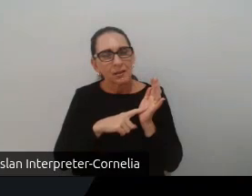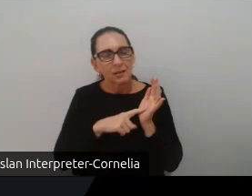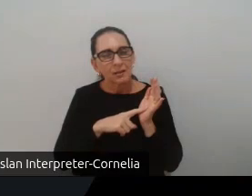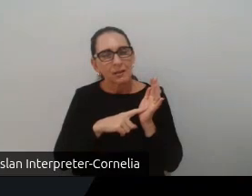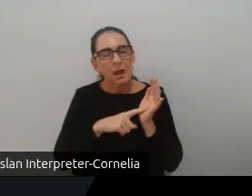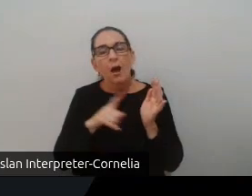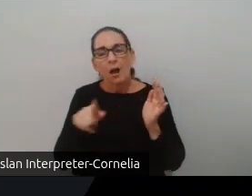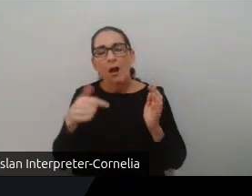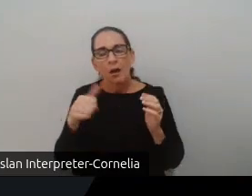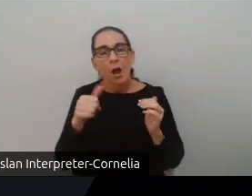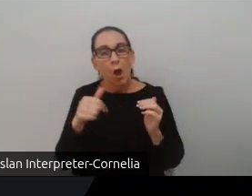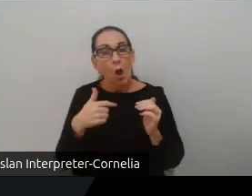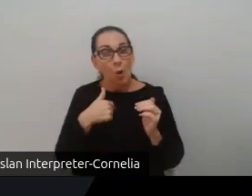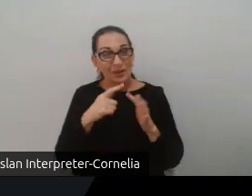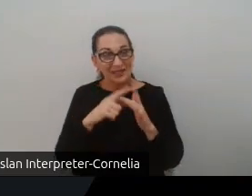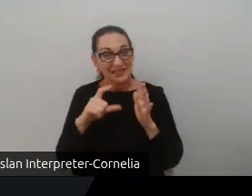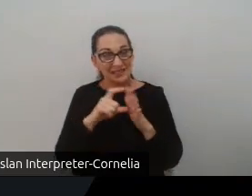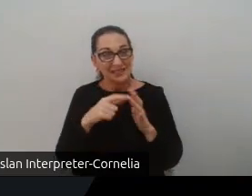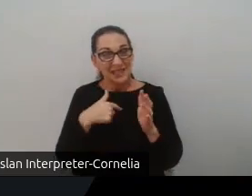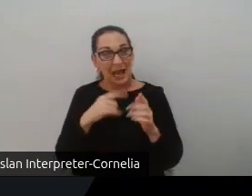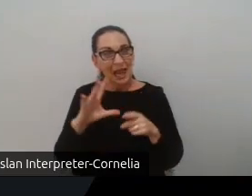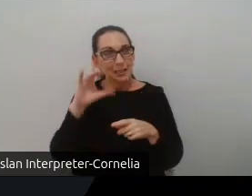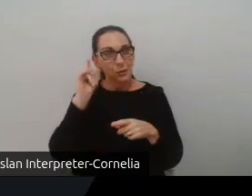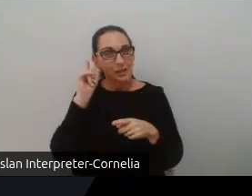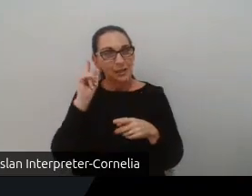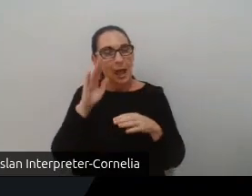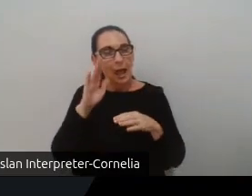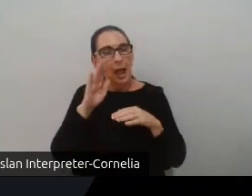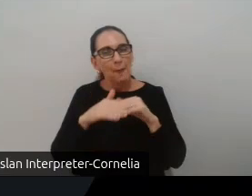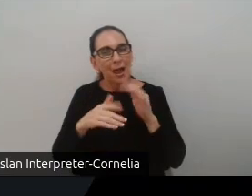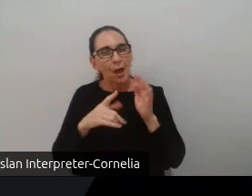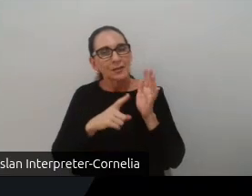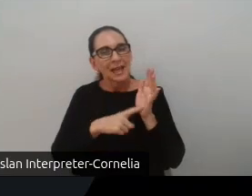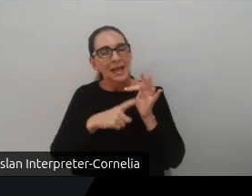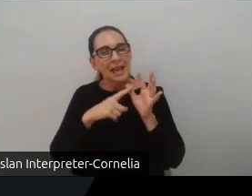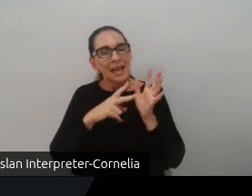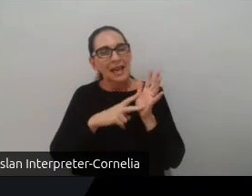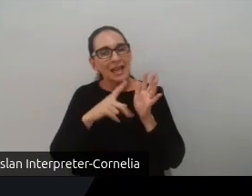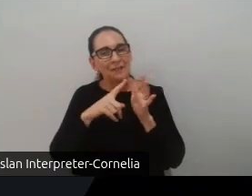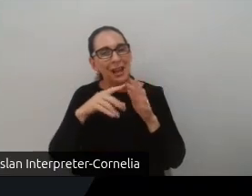we did have a webinar last week about leaving coercive um relationships. We will double check